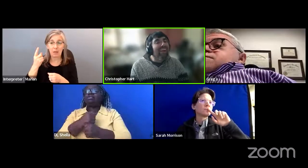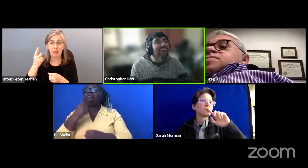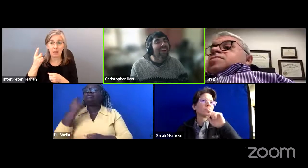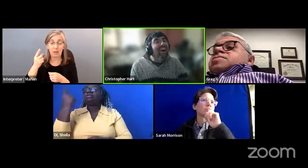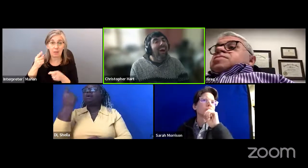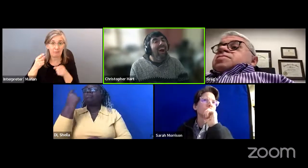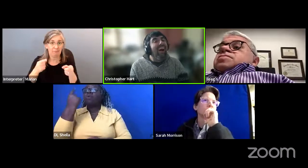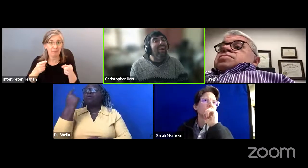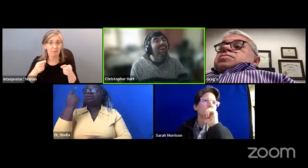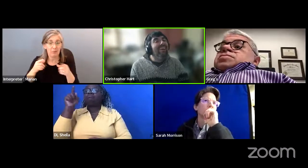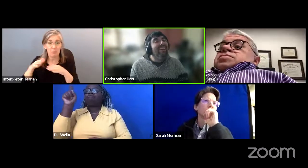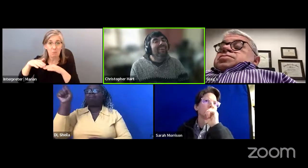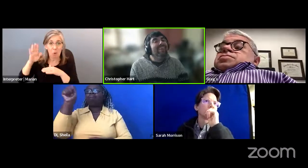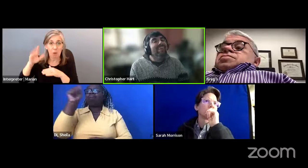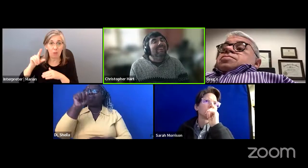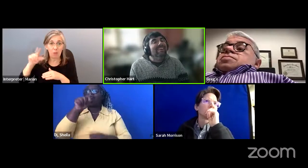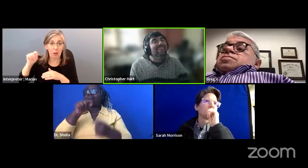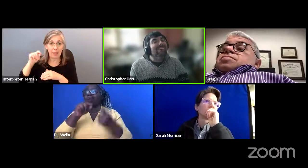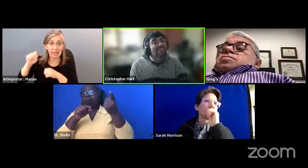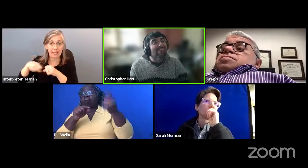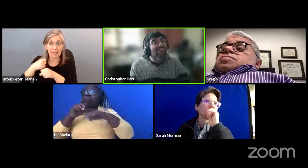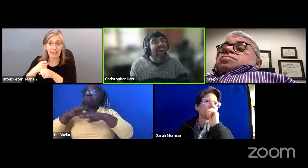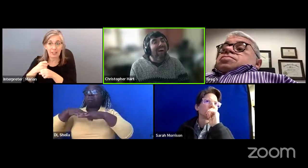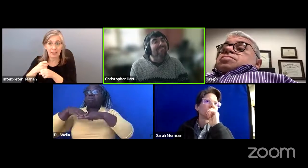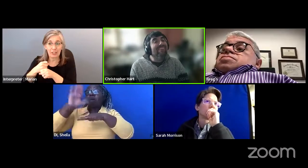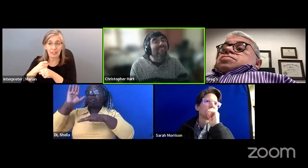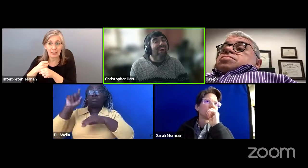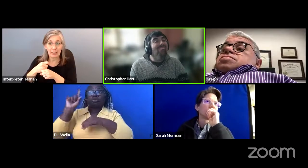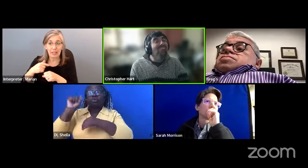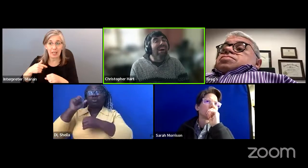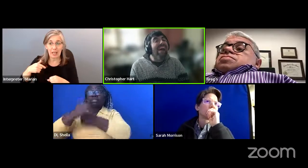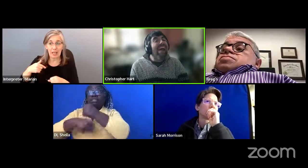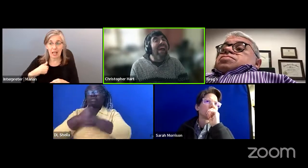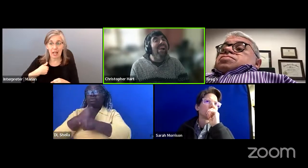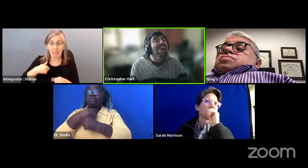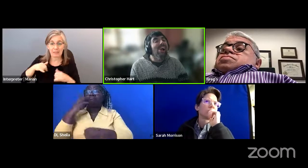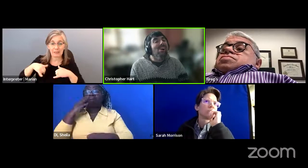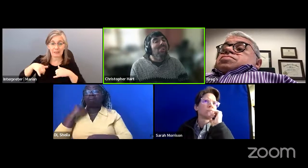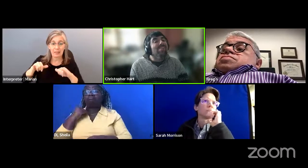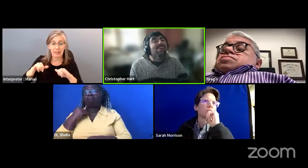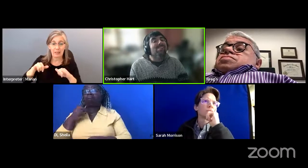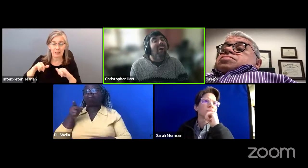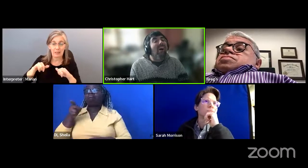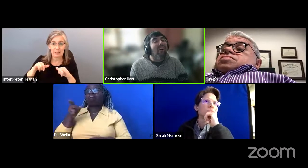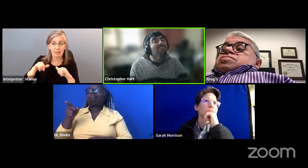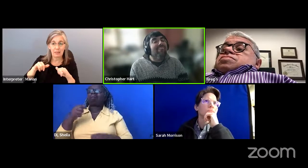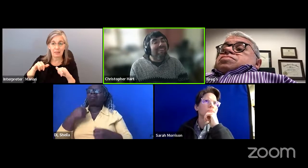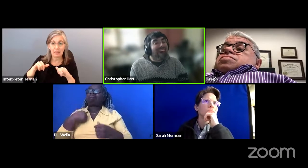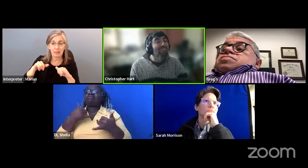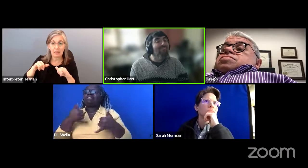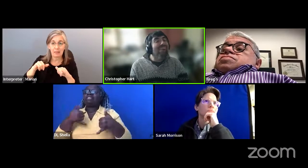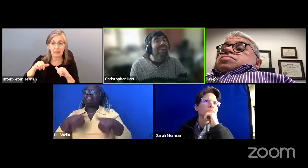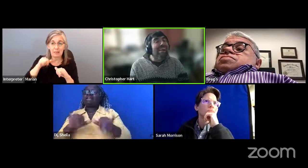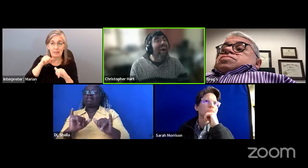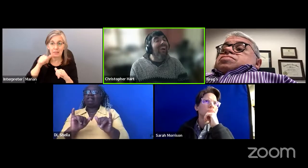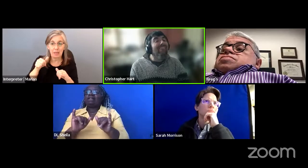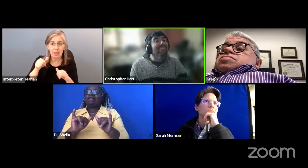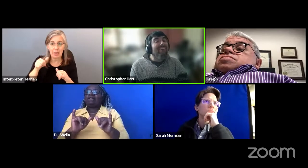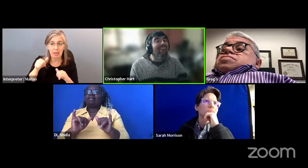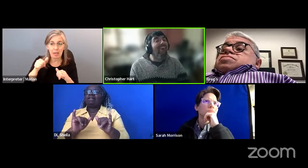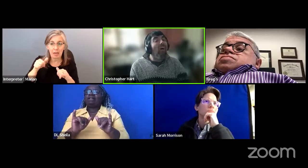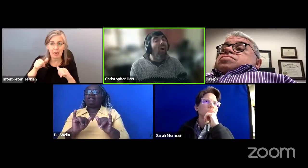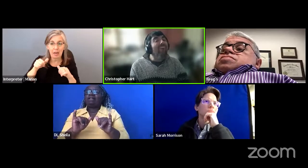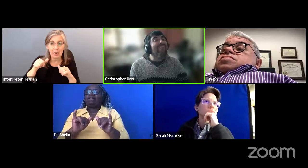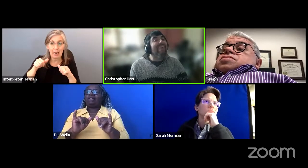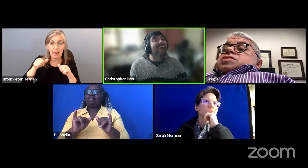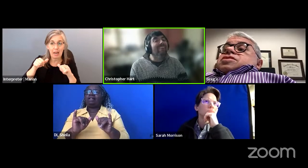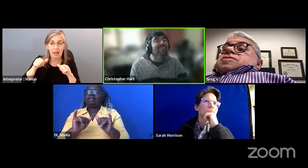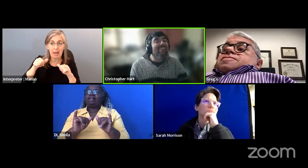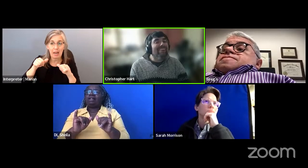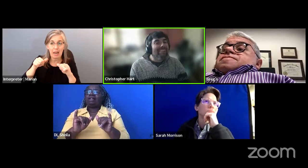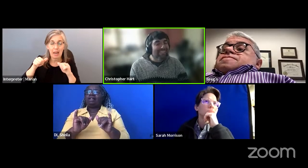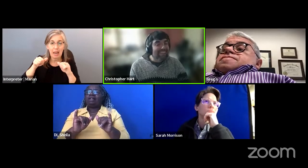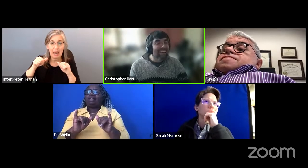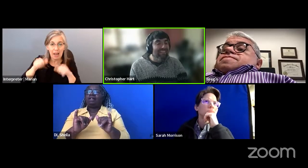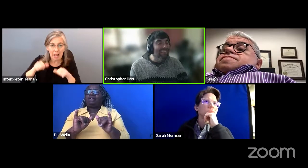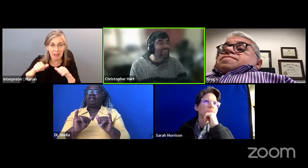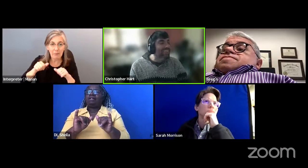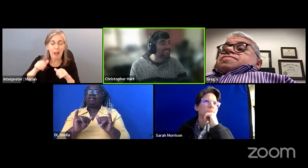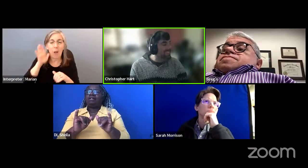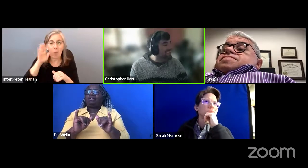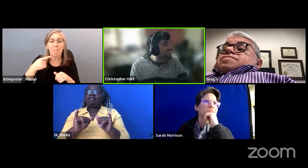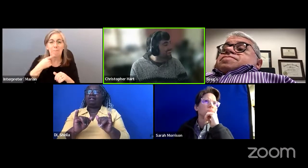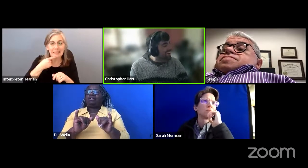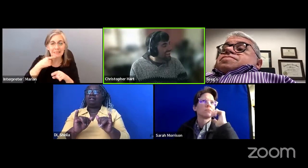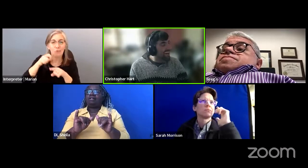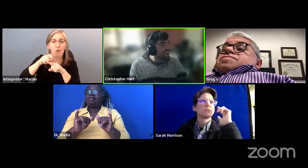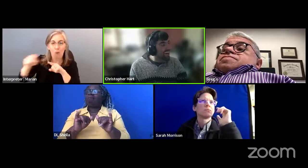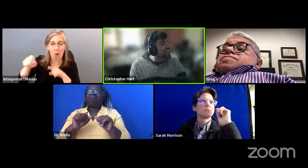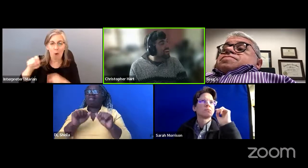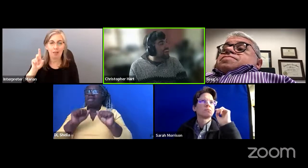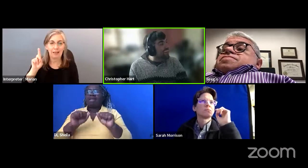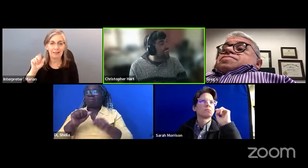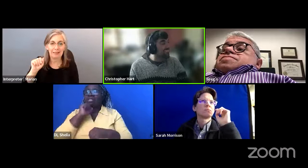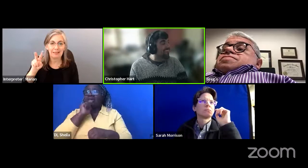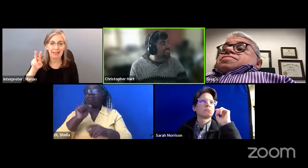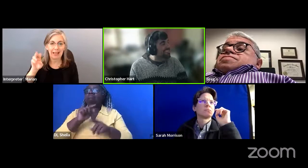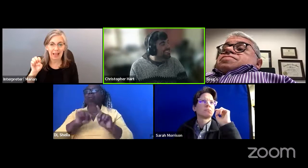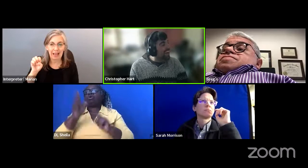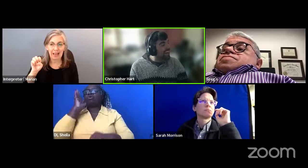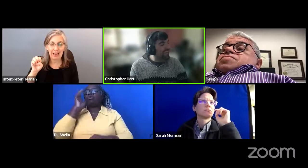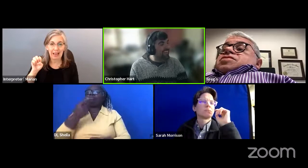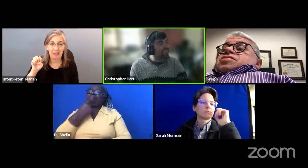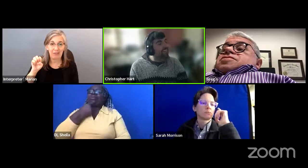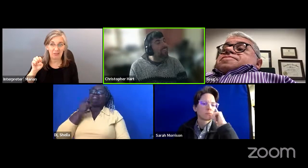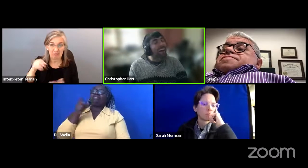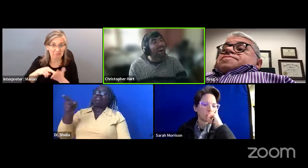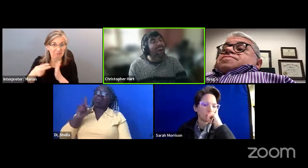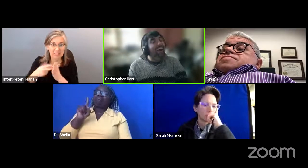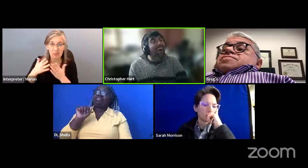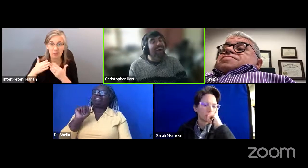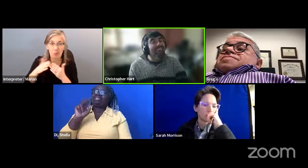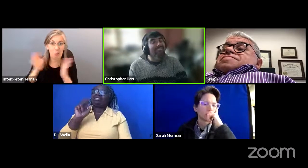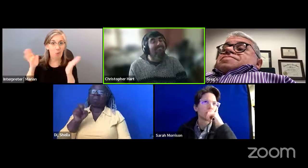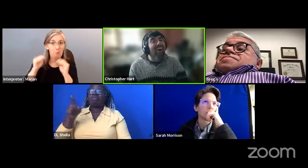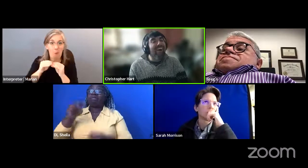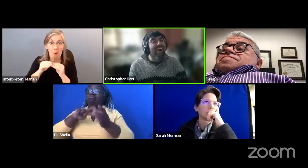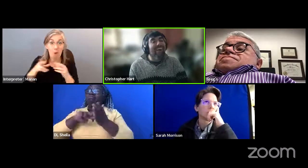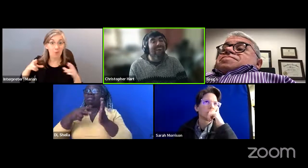board for over ten years, and someone working in the field for over 20, I have -- I am still